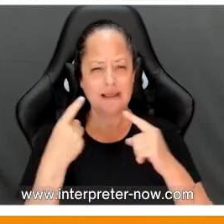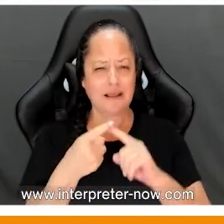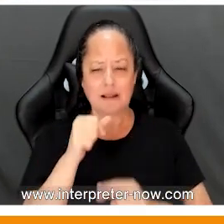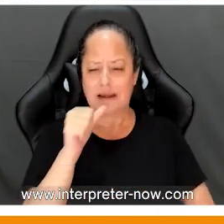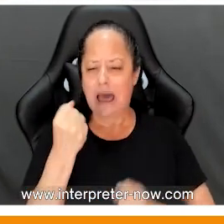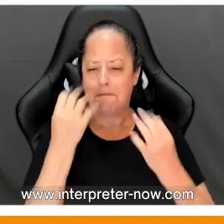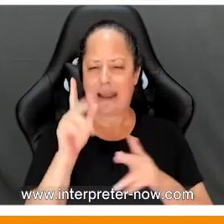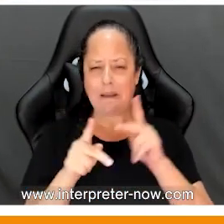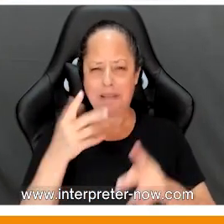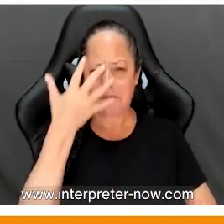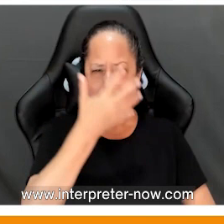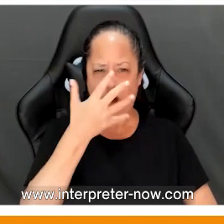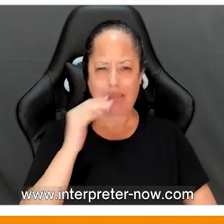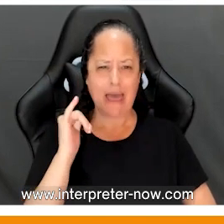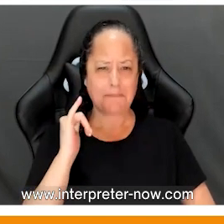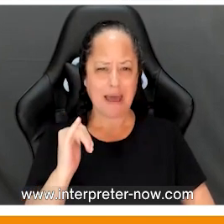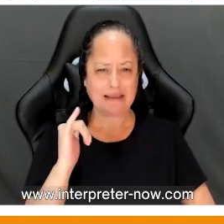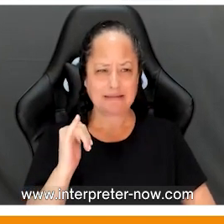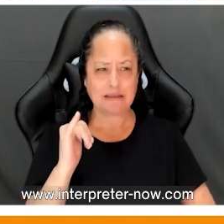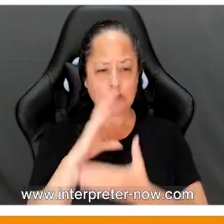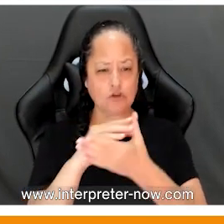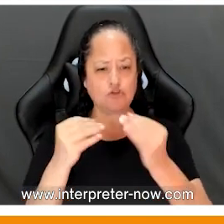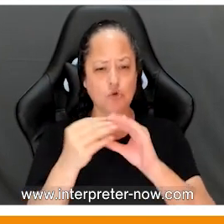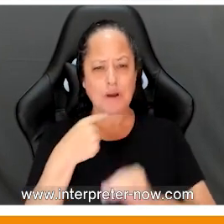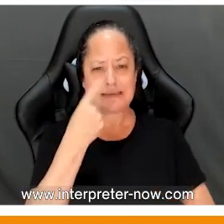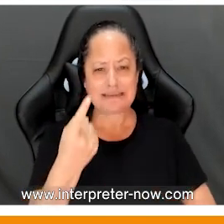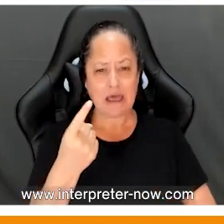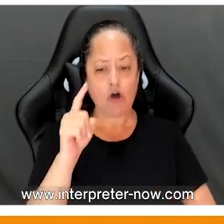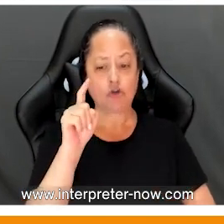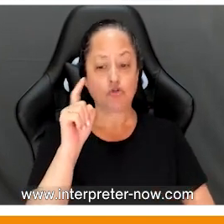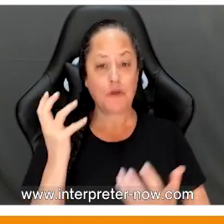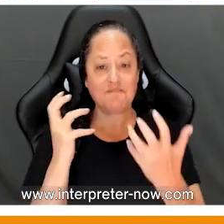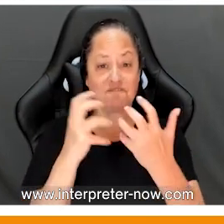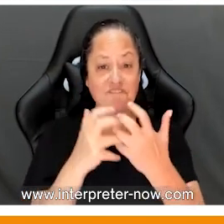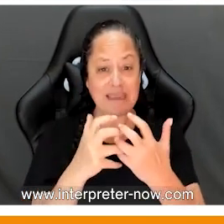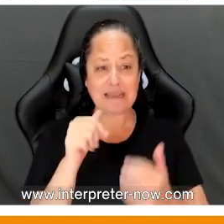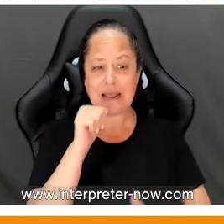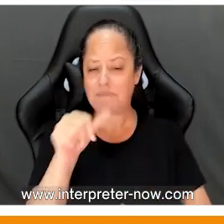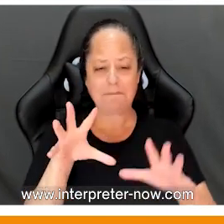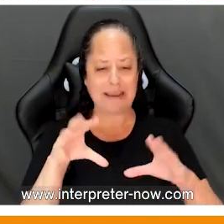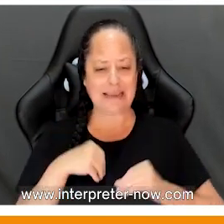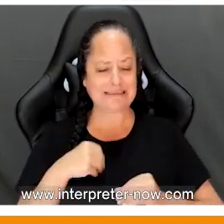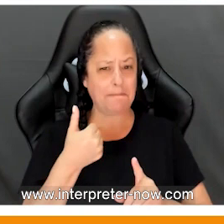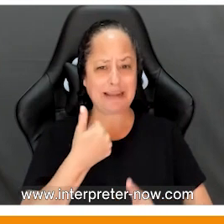So the story that I told myself was, in order to fit in, I wasn't going to be accepted being myself.